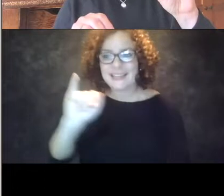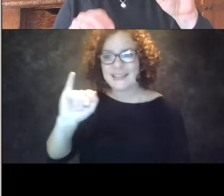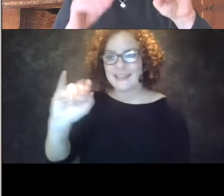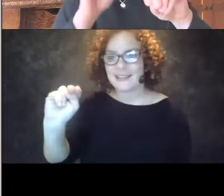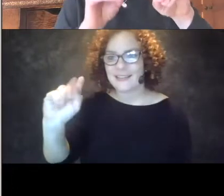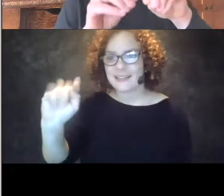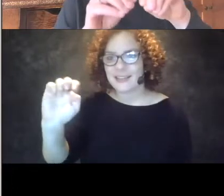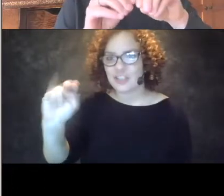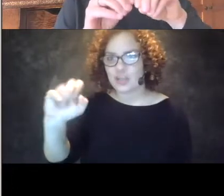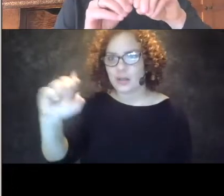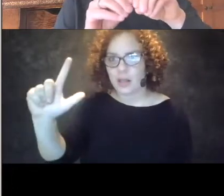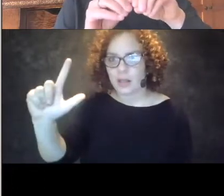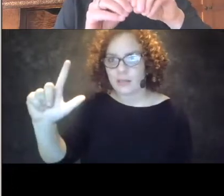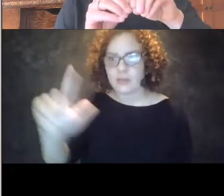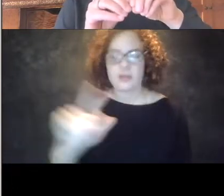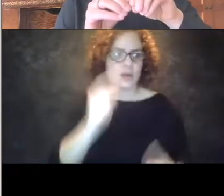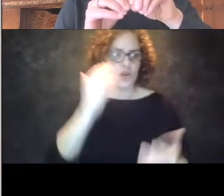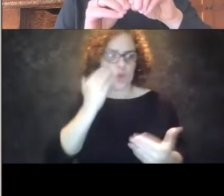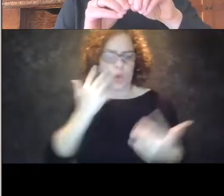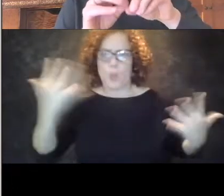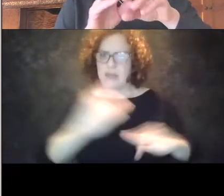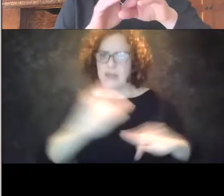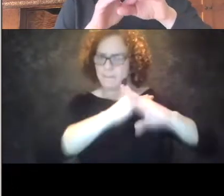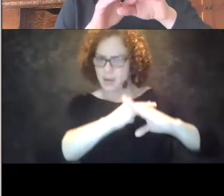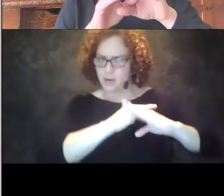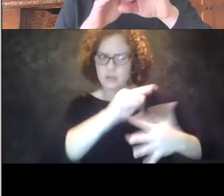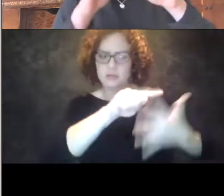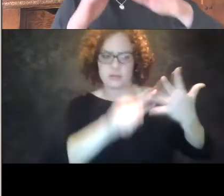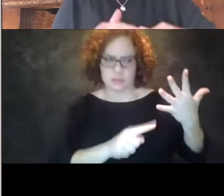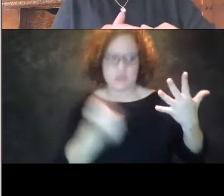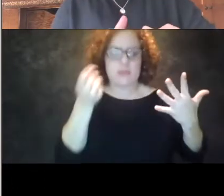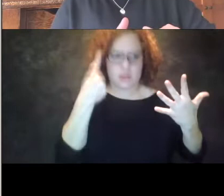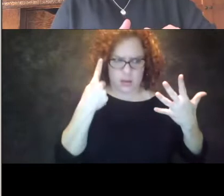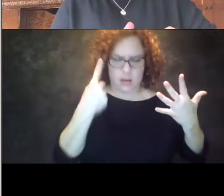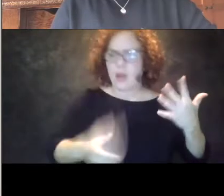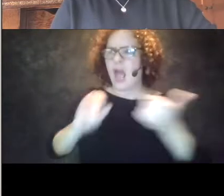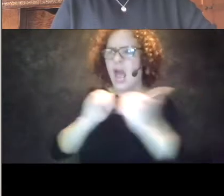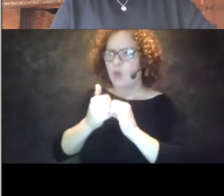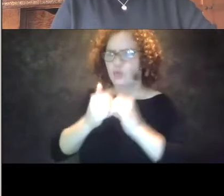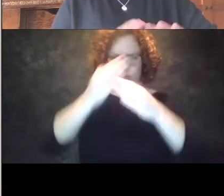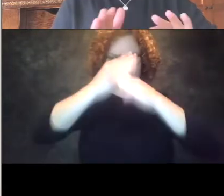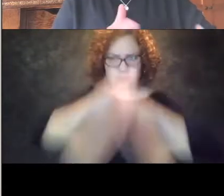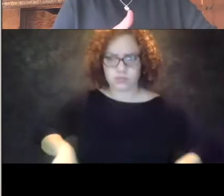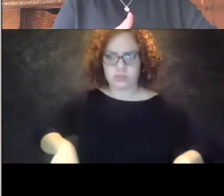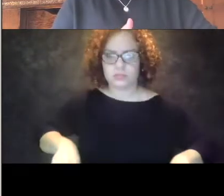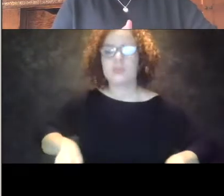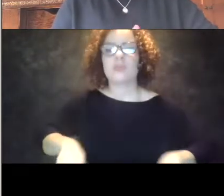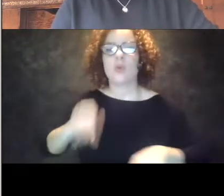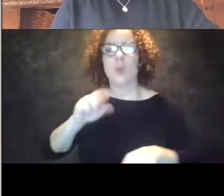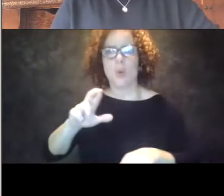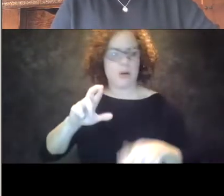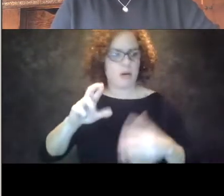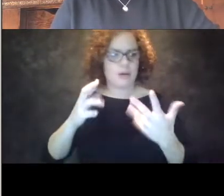then looking for opportunities to reduce those barriers, or just completely diminish them,